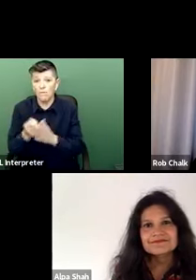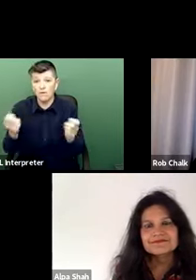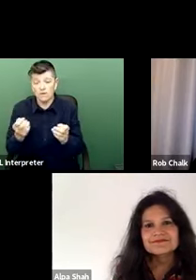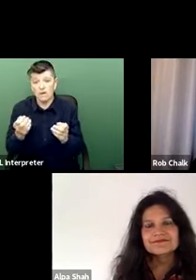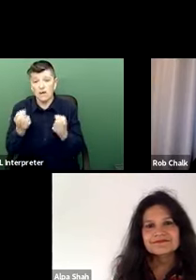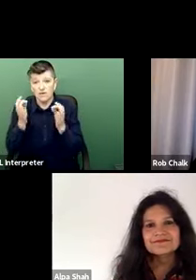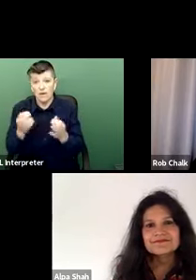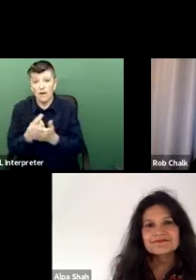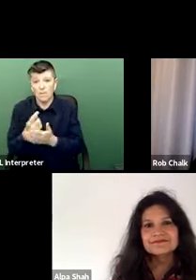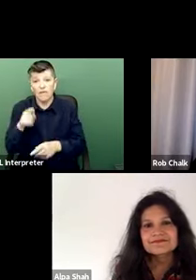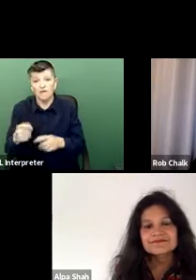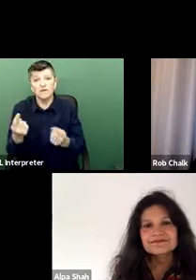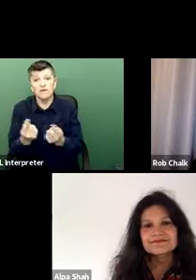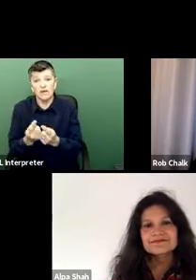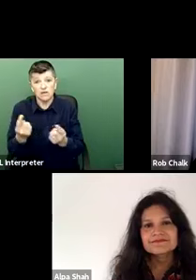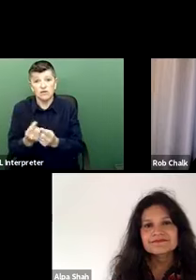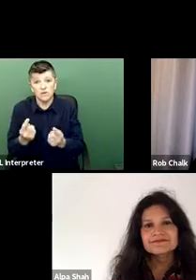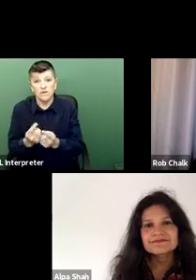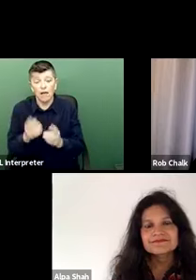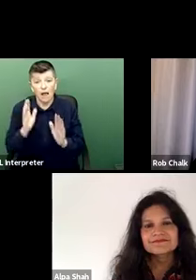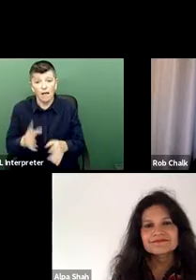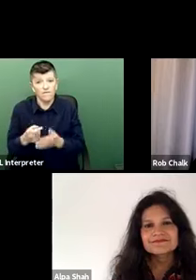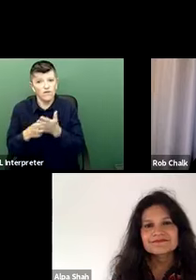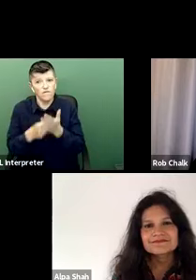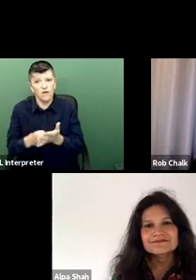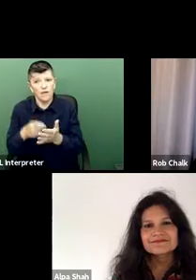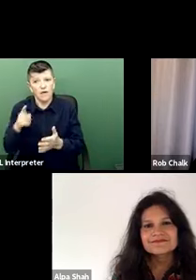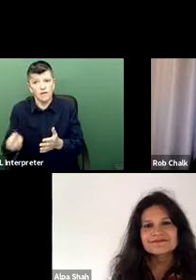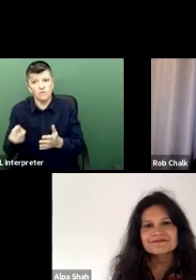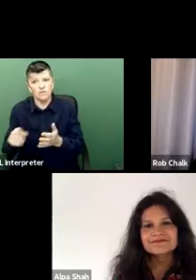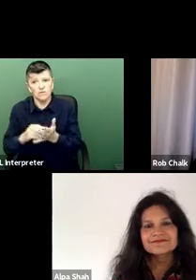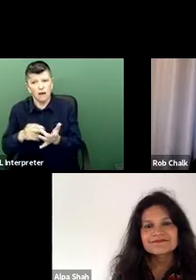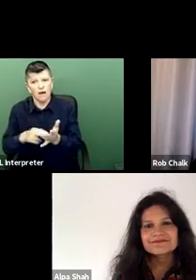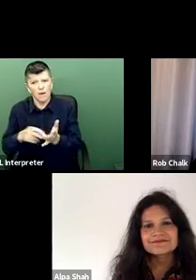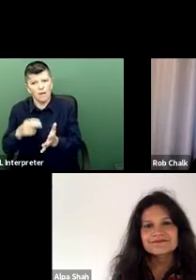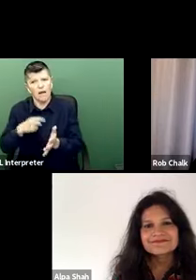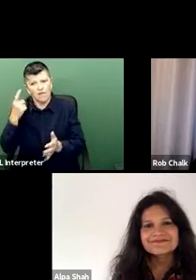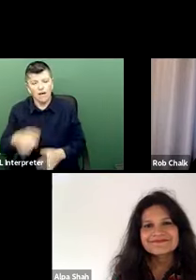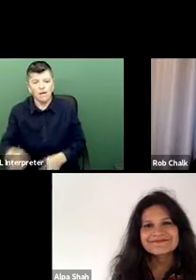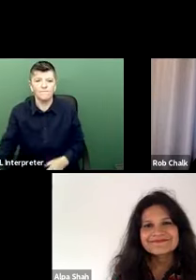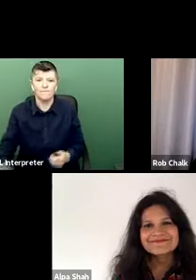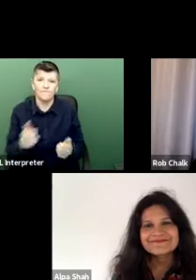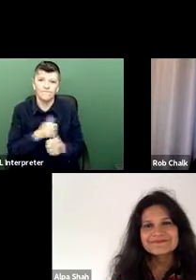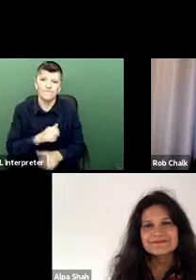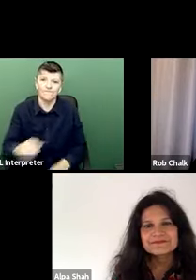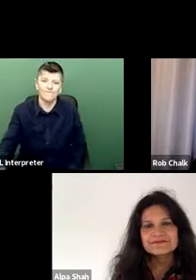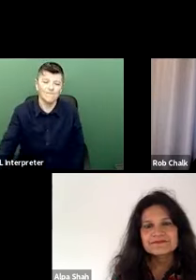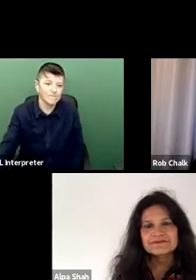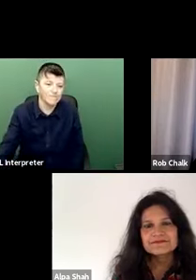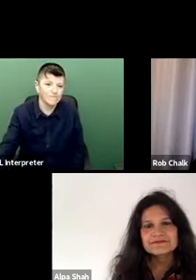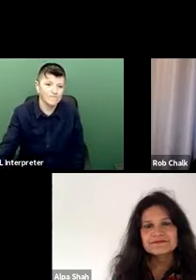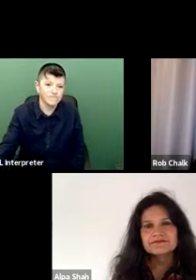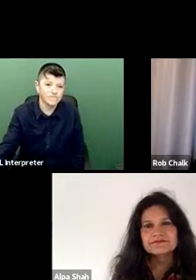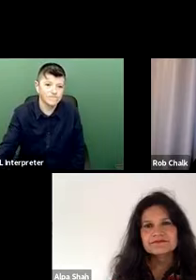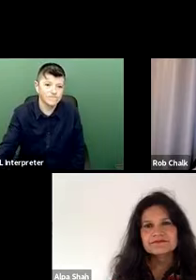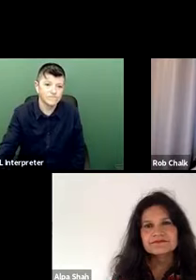think may be at the age of 8 7 I'm less able to start it than he is . It is a big question obviously